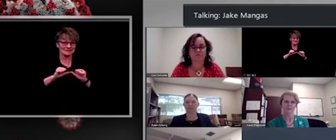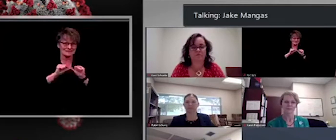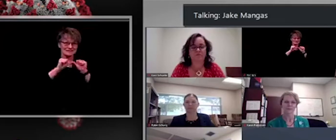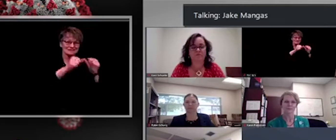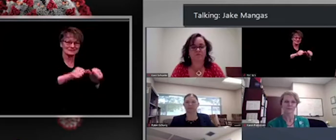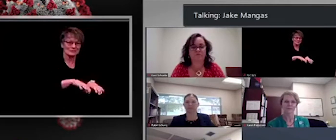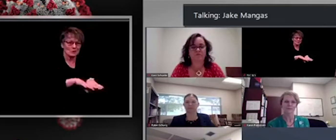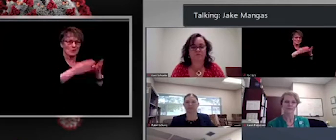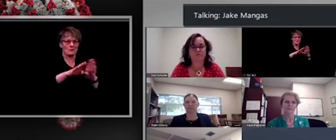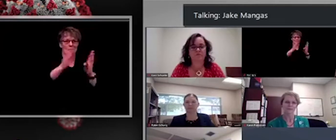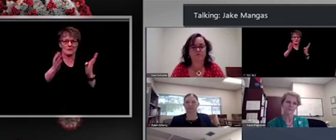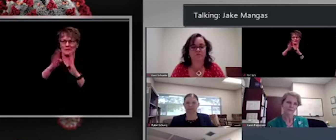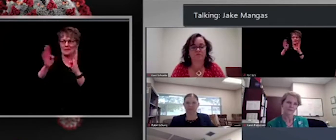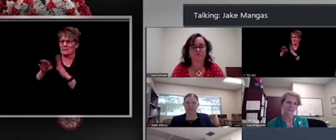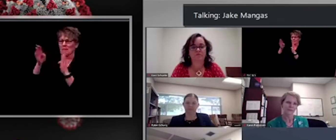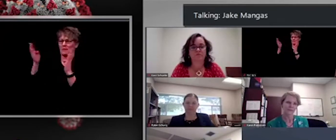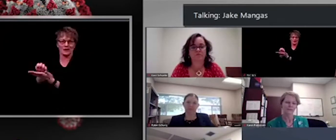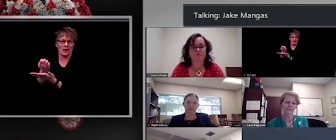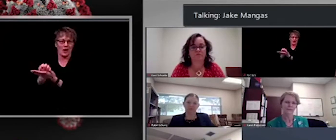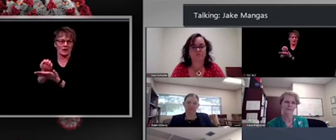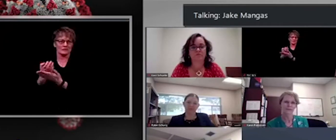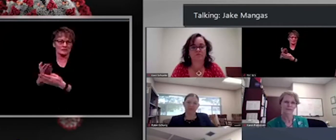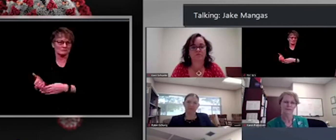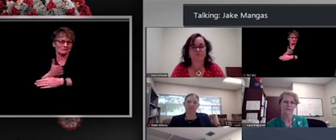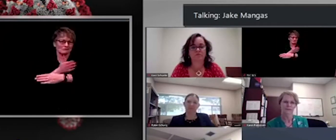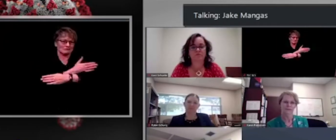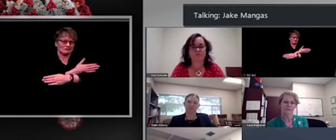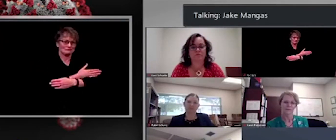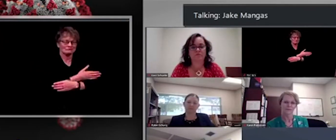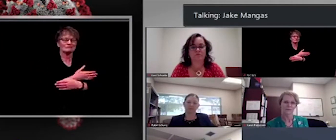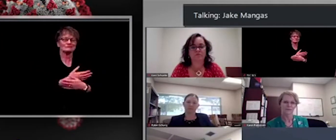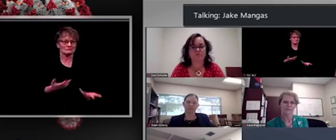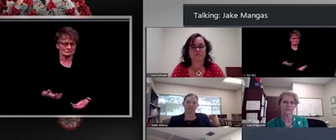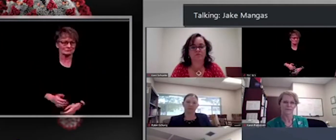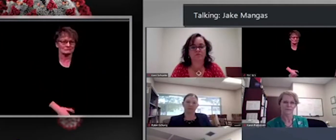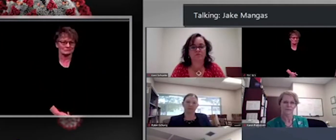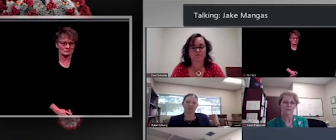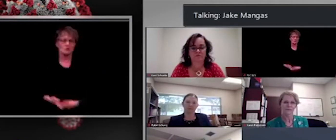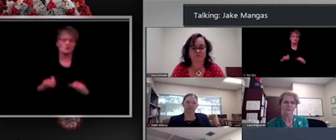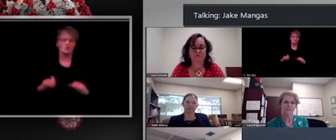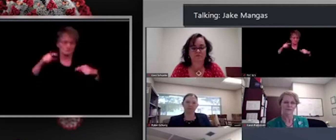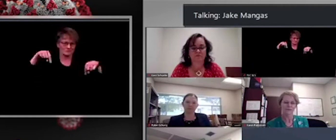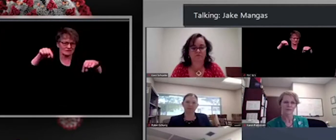at this time, as best as they can, under the circumstances. We do have information on our